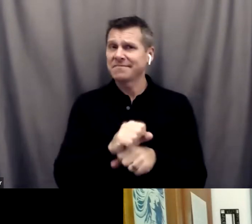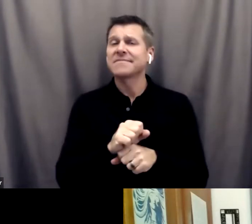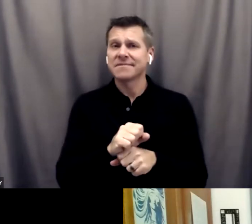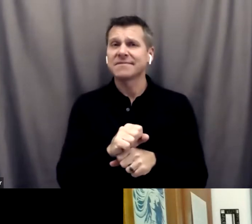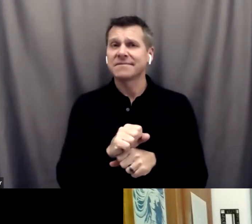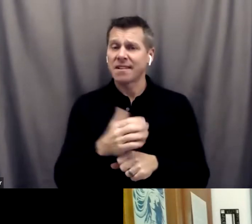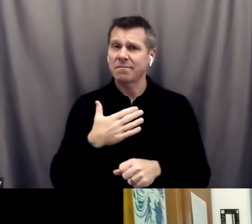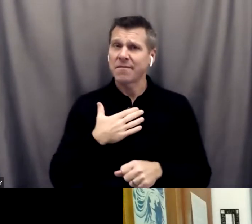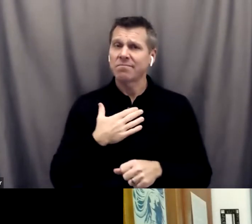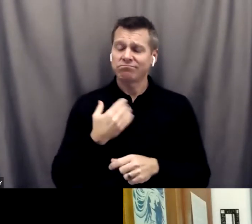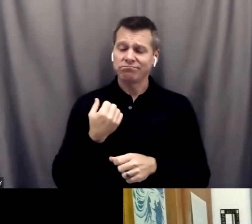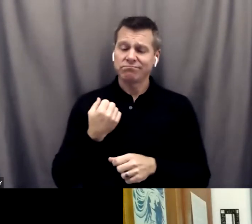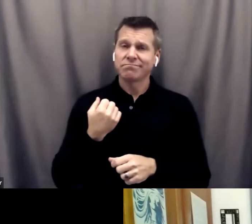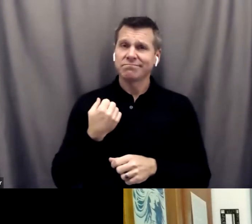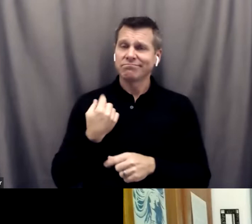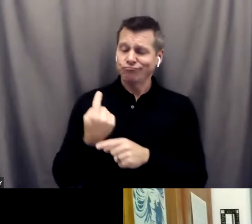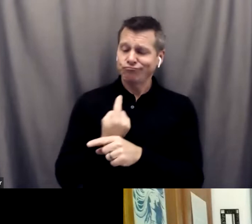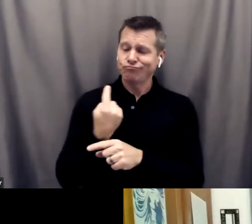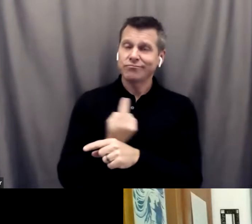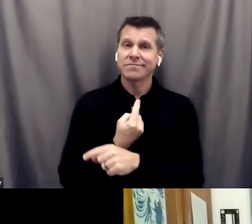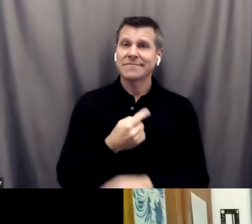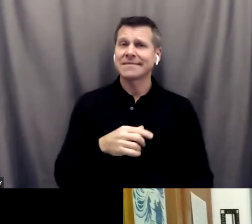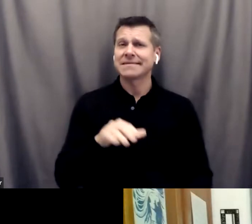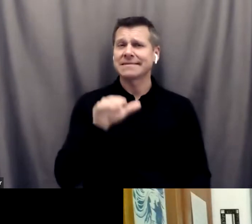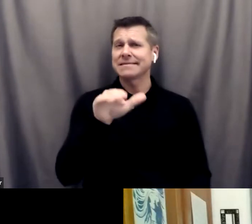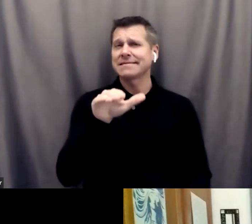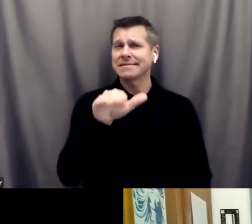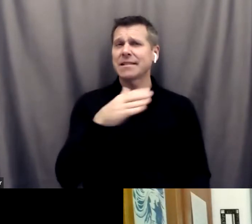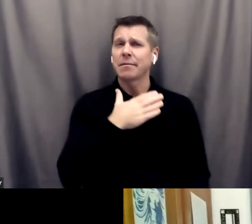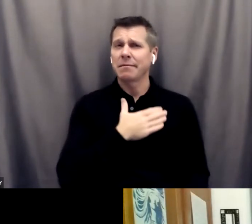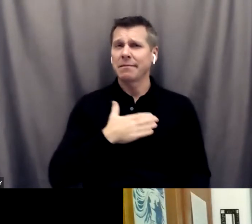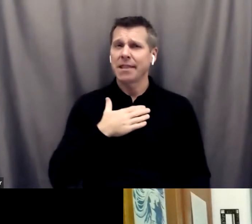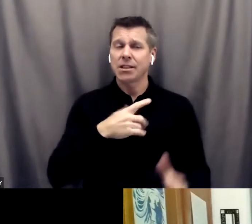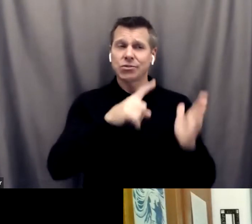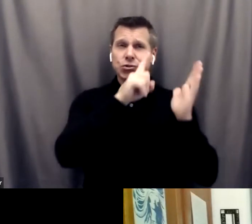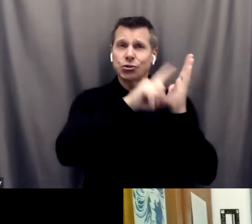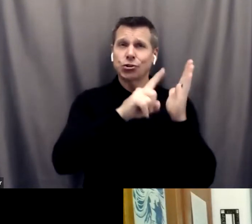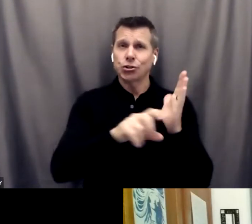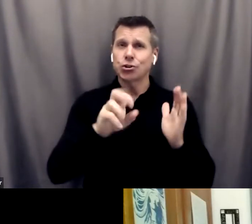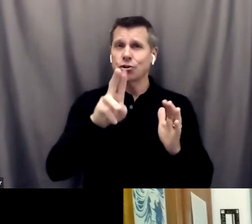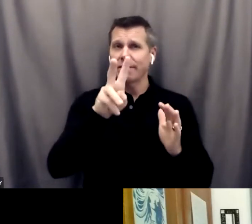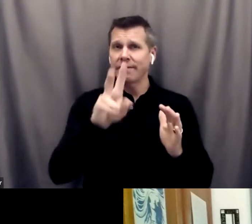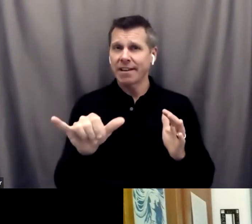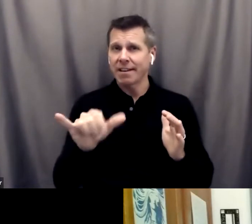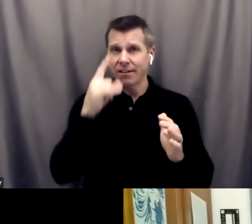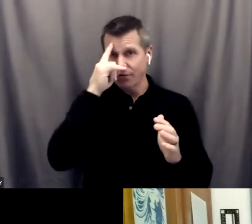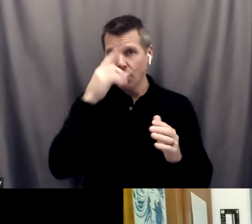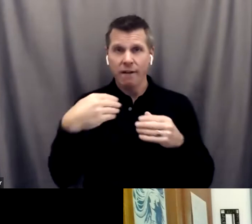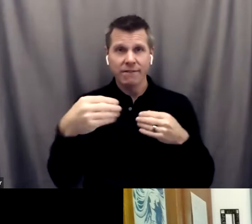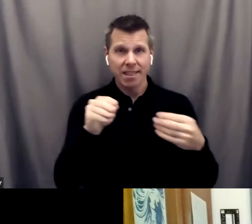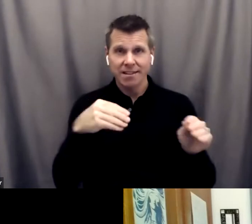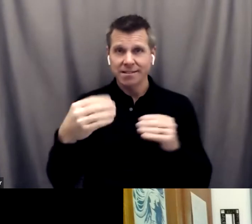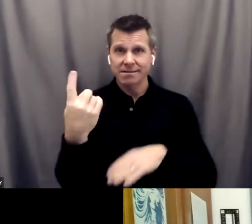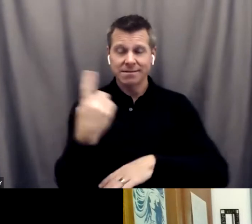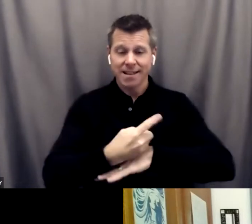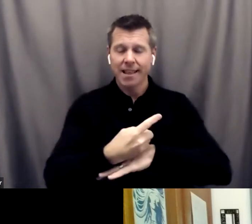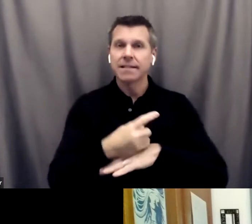duty and remind everyone to please fill out the survey for flex day. that I know is very valuable data that the professional